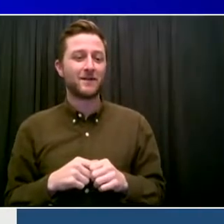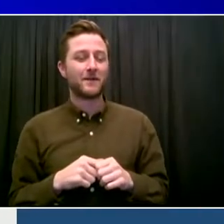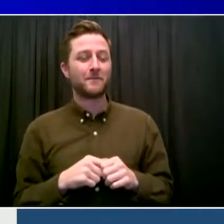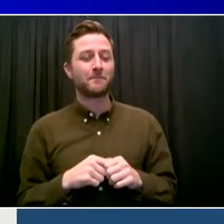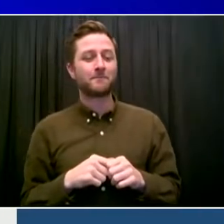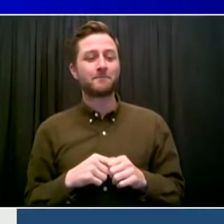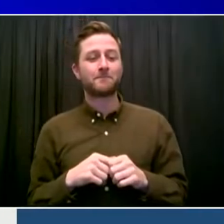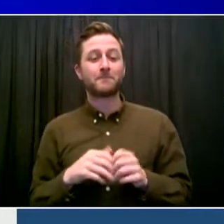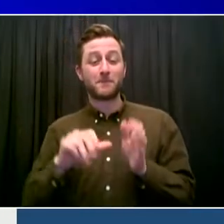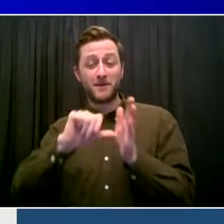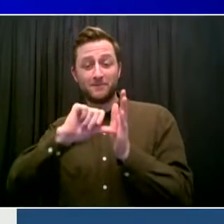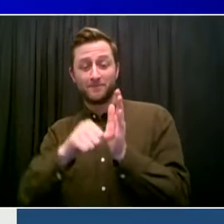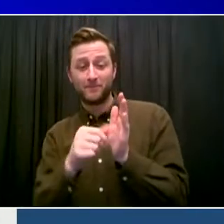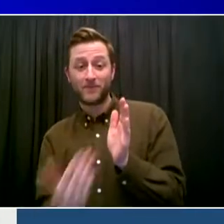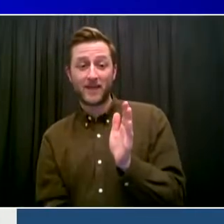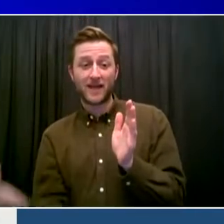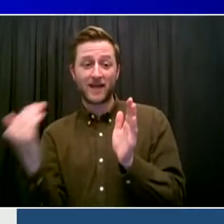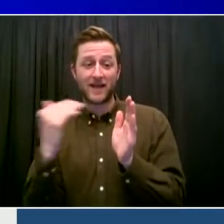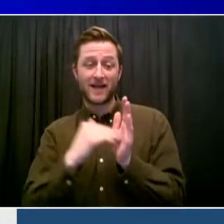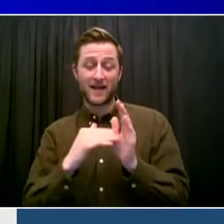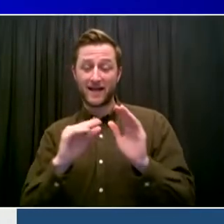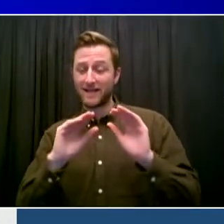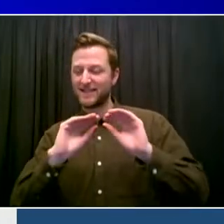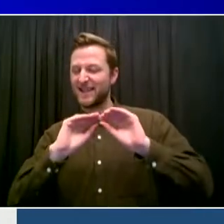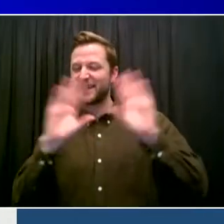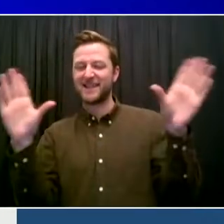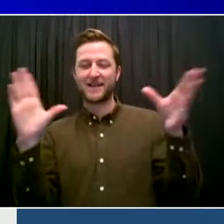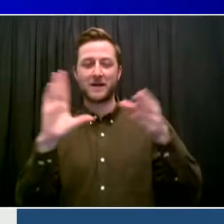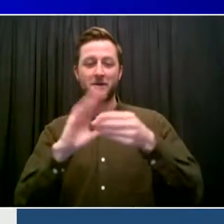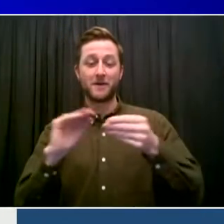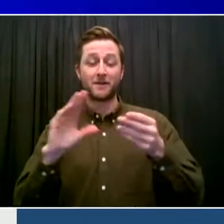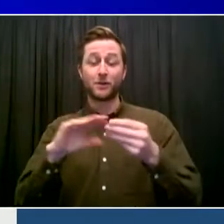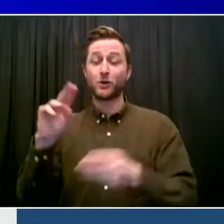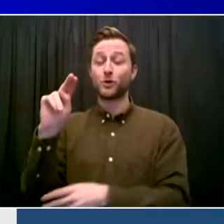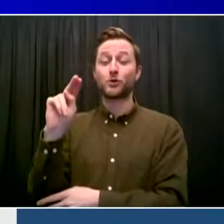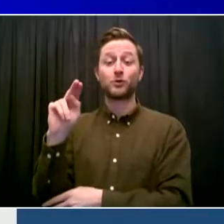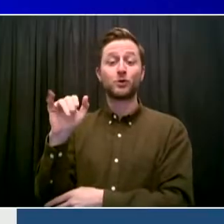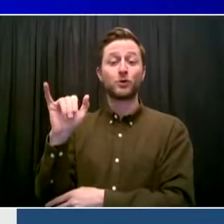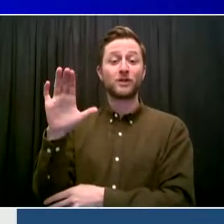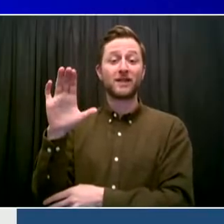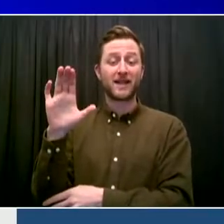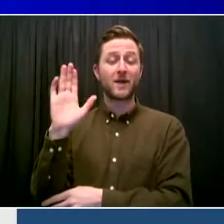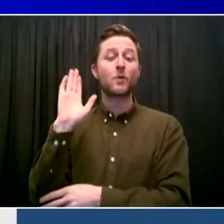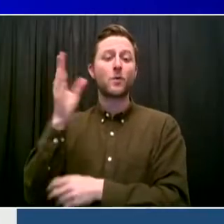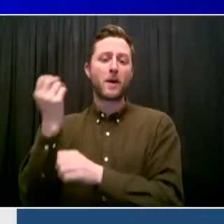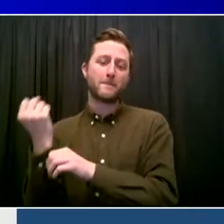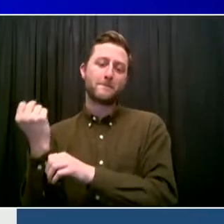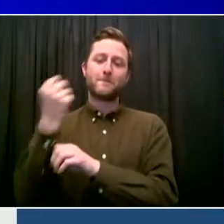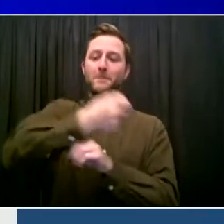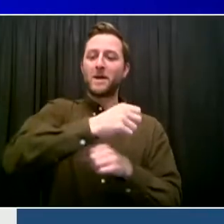HAVE NOT WON YET.